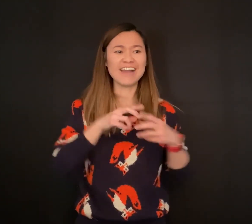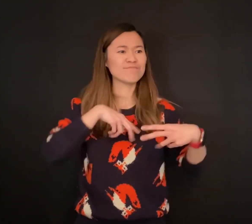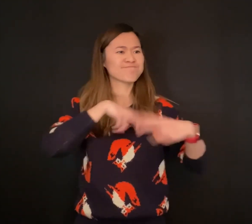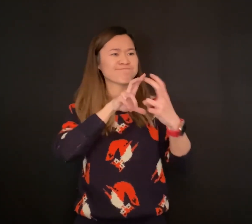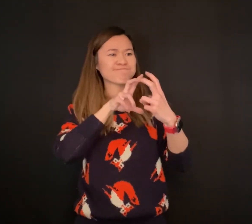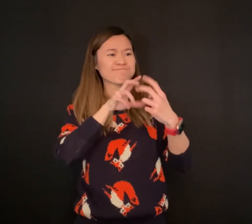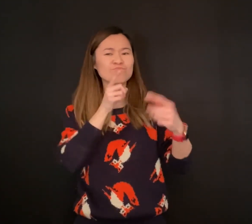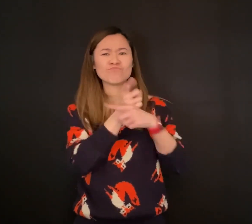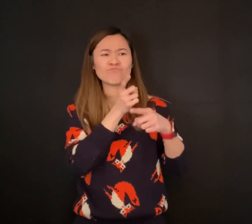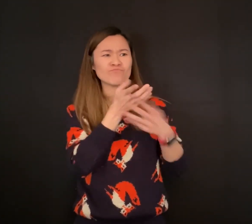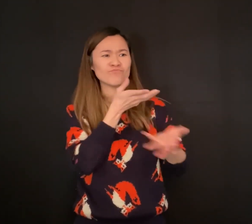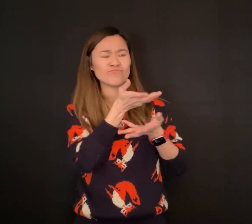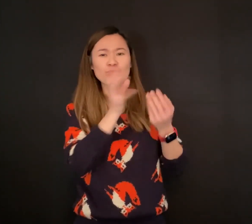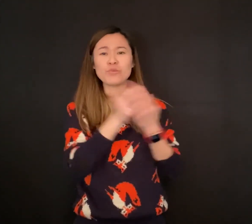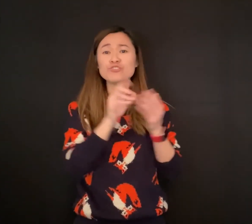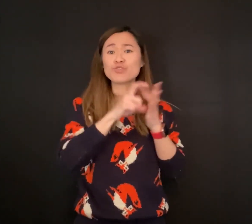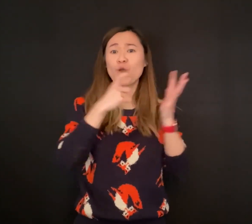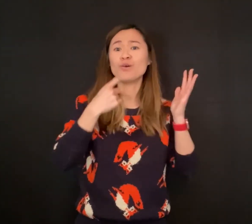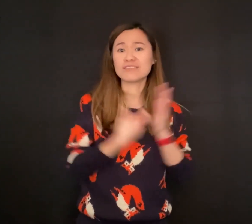It is like video calls when you're talking with your doctor.